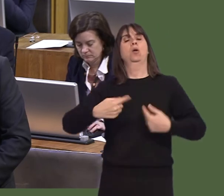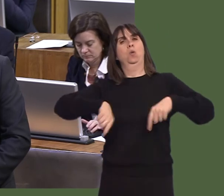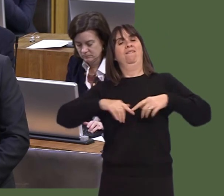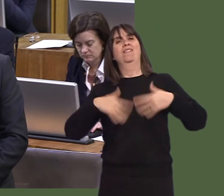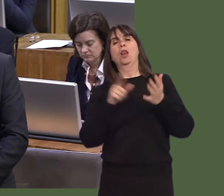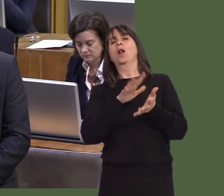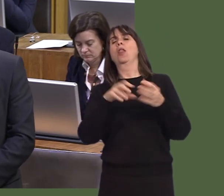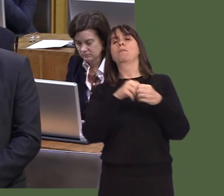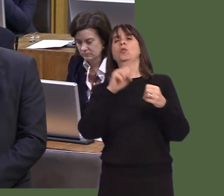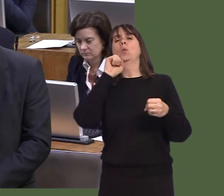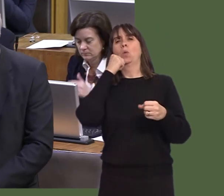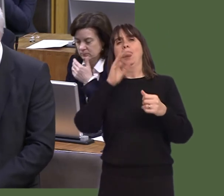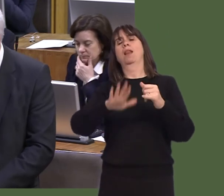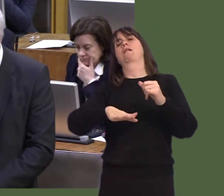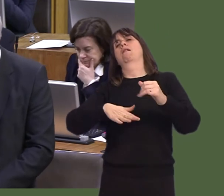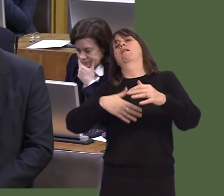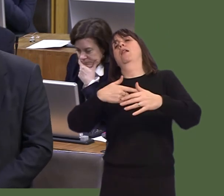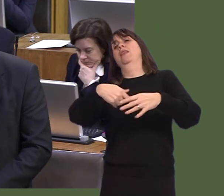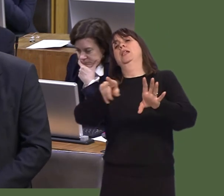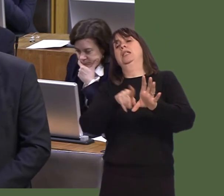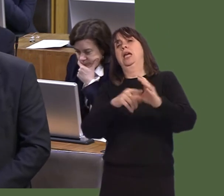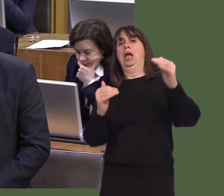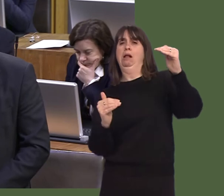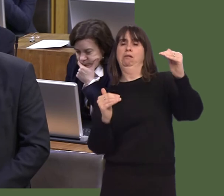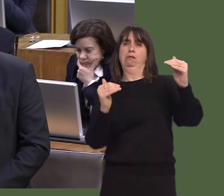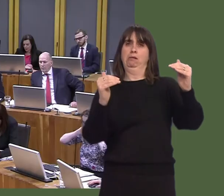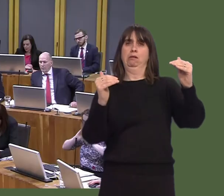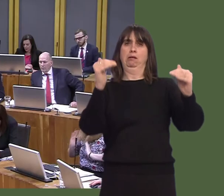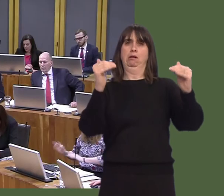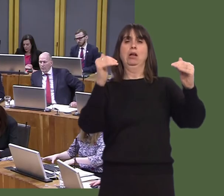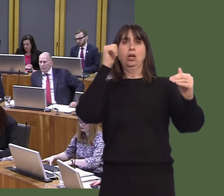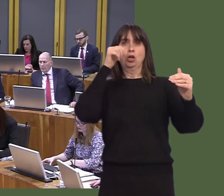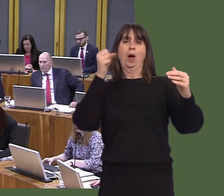First Minister, leaving Welsh probation services in the hands of Westminster has not worked.